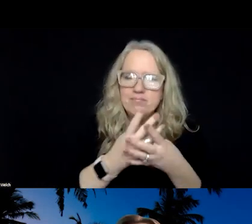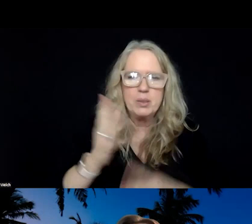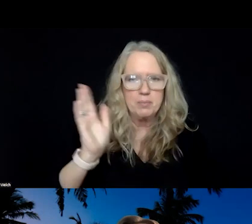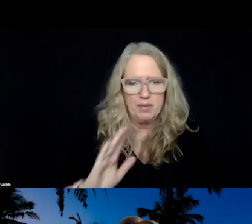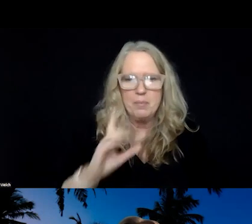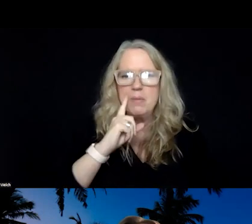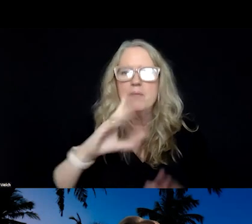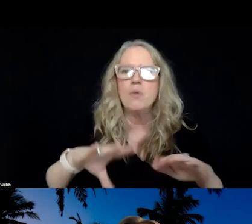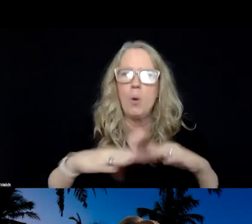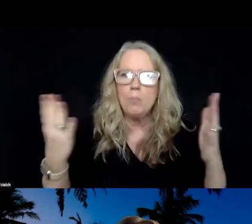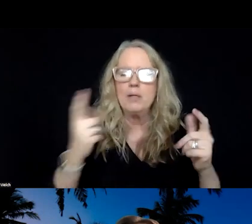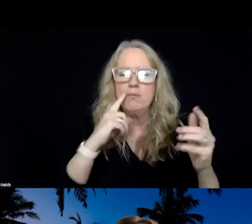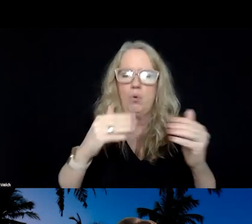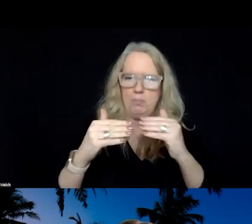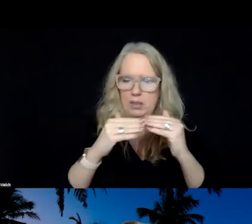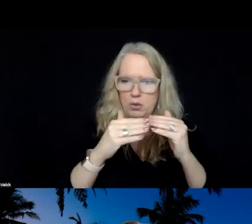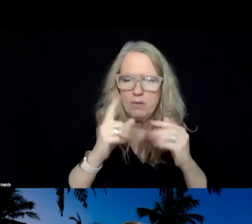PATH WAYS FOR PEERS WITH CRIMINAL JUSTICE BACKGROUNDS.